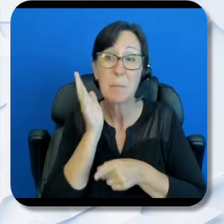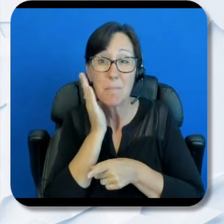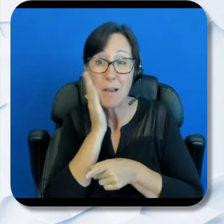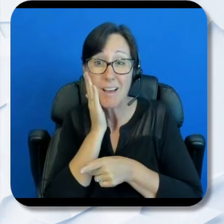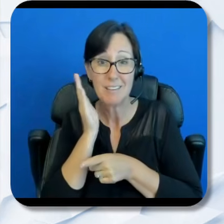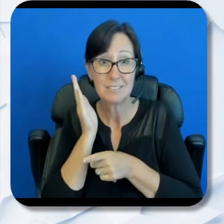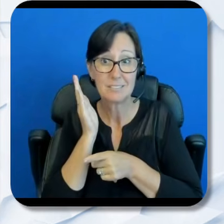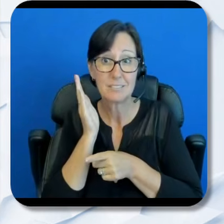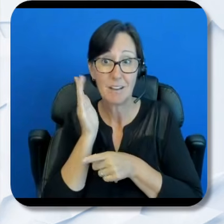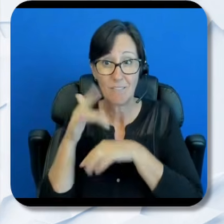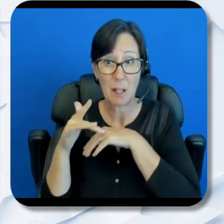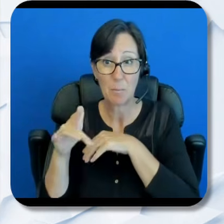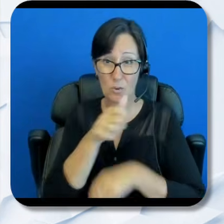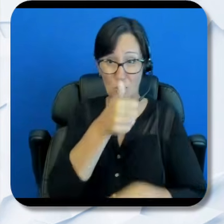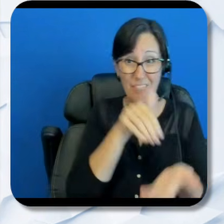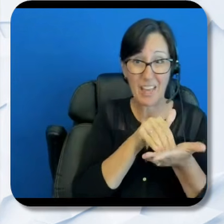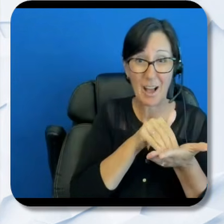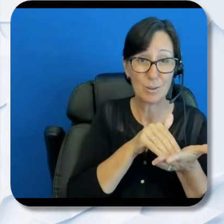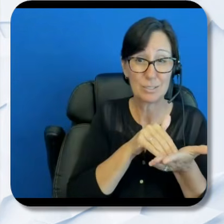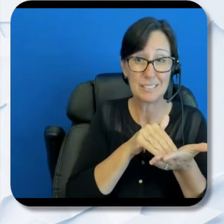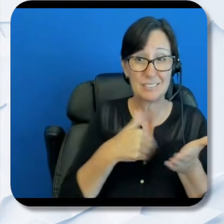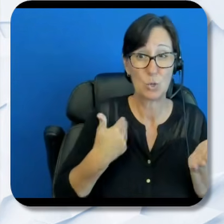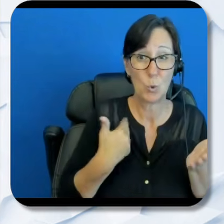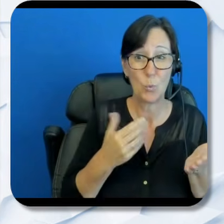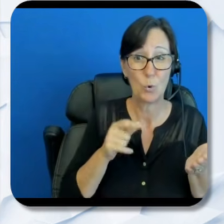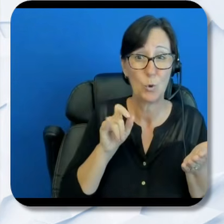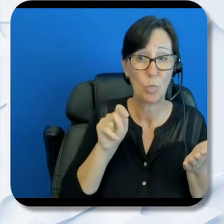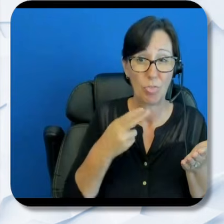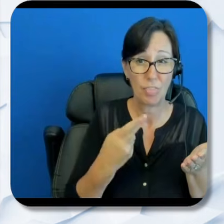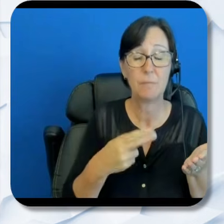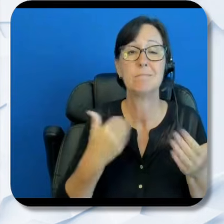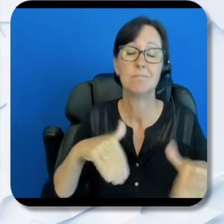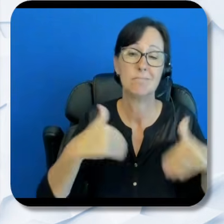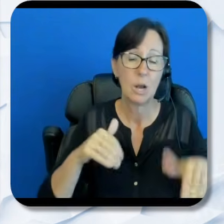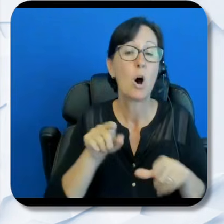for 10,000 youth. And what we also know is that homeless youth today